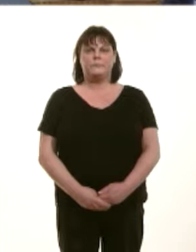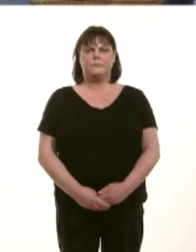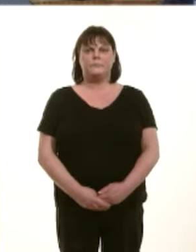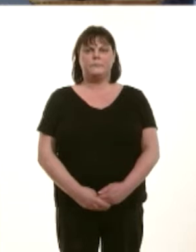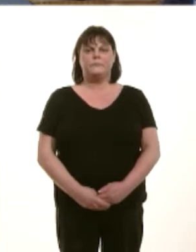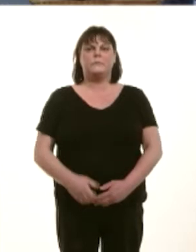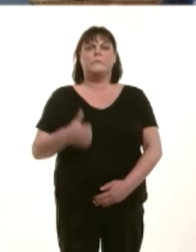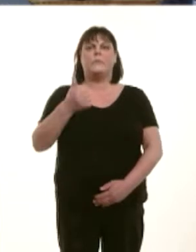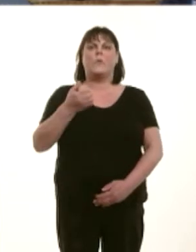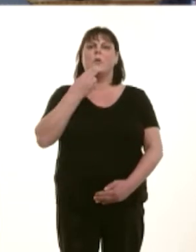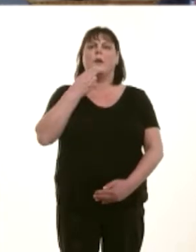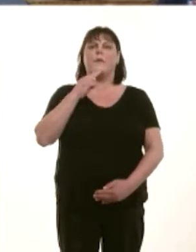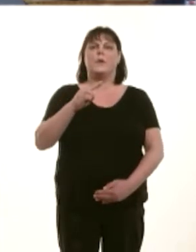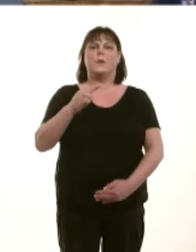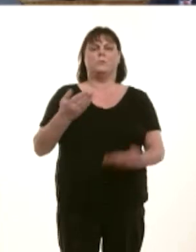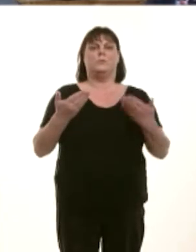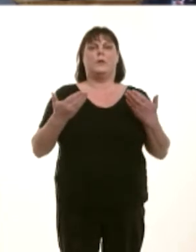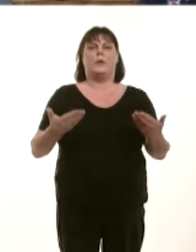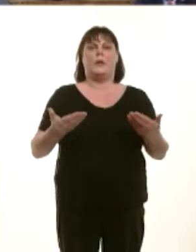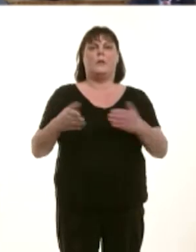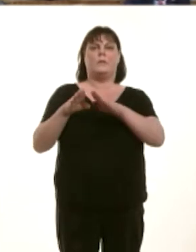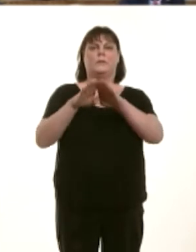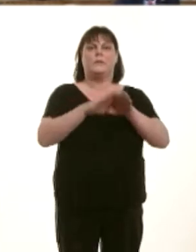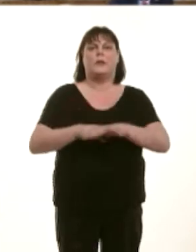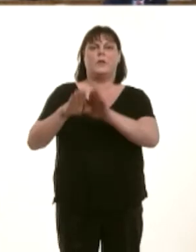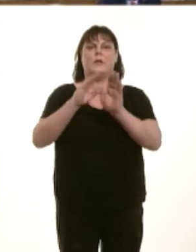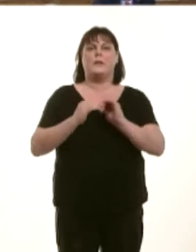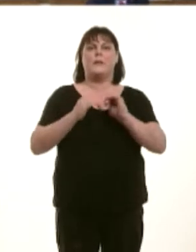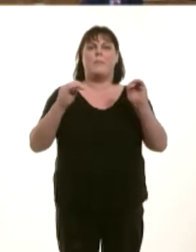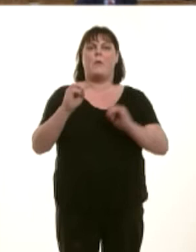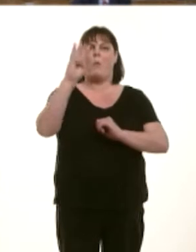Y Llywydd / The Presiding Officer: Good afternoon. The National Assembly for Wales is now in session.